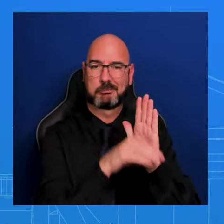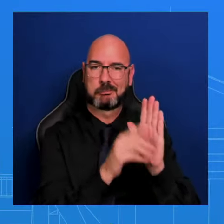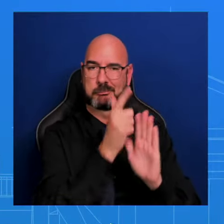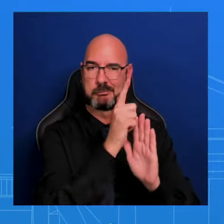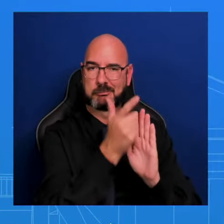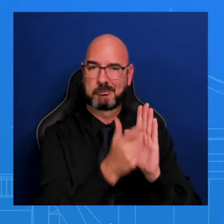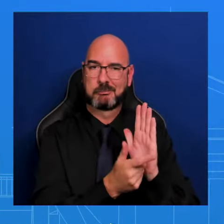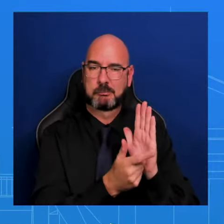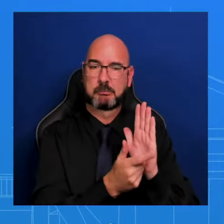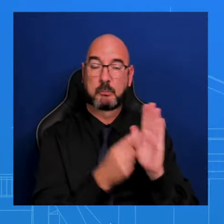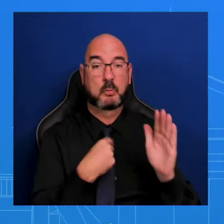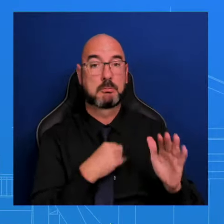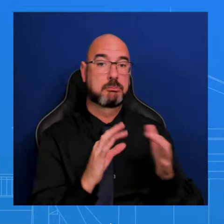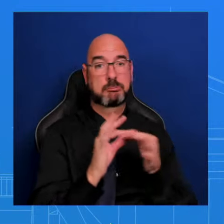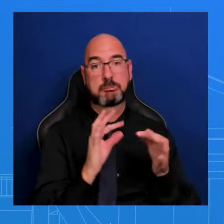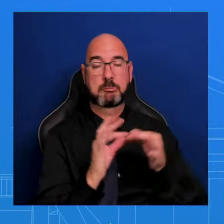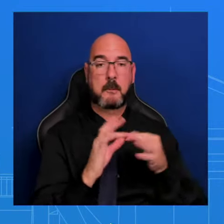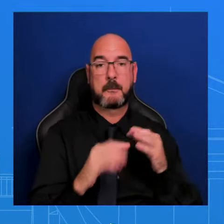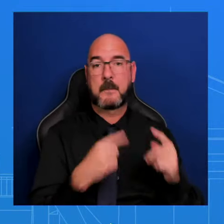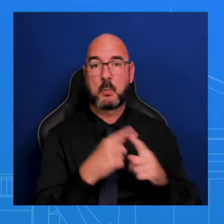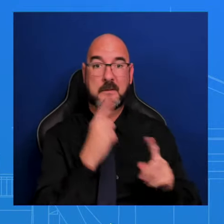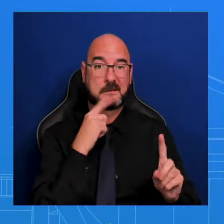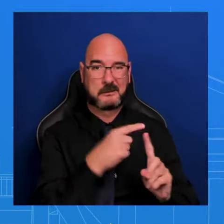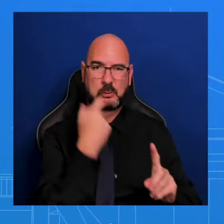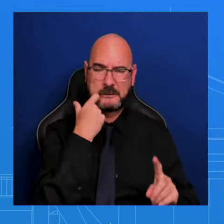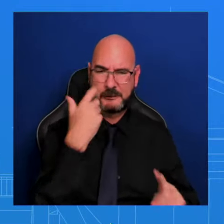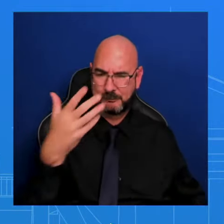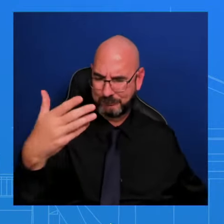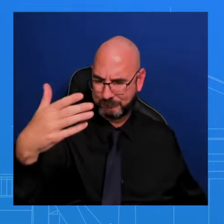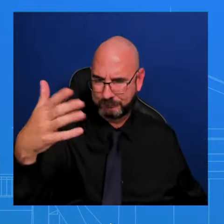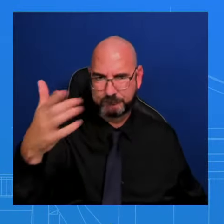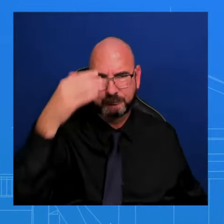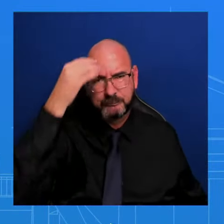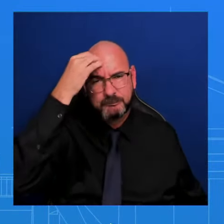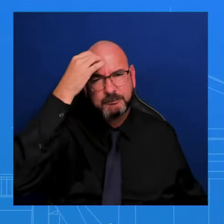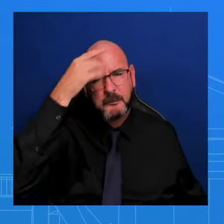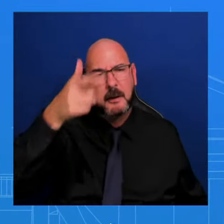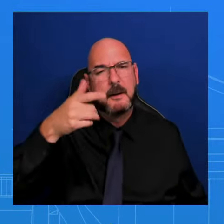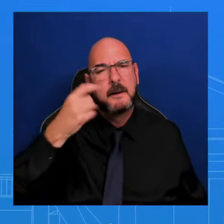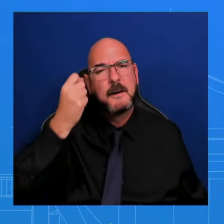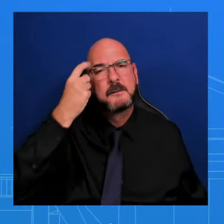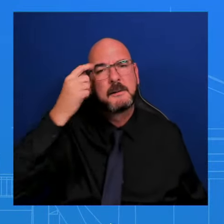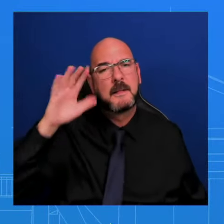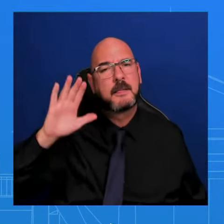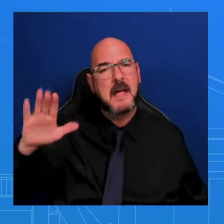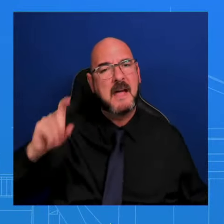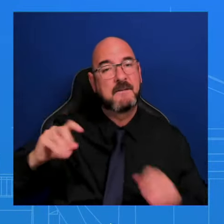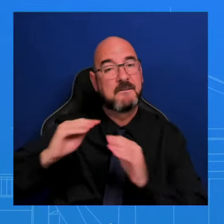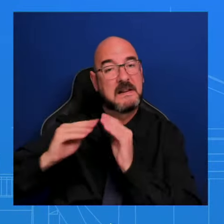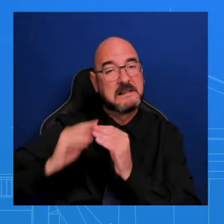And it is -- it is for them to fix, right? It is for them to decide who is going to be the Speaker --